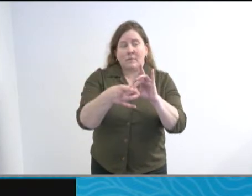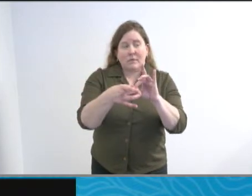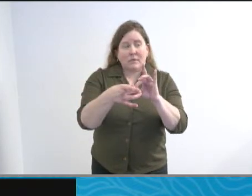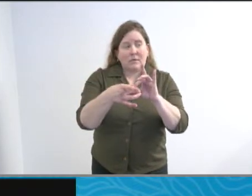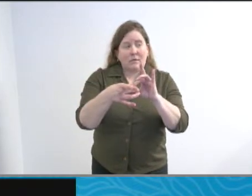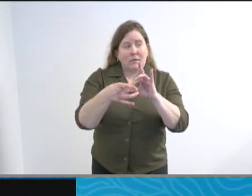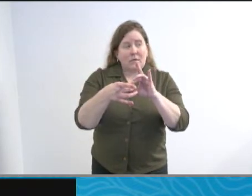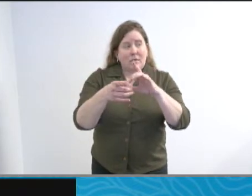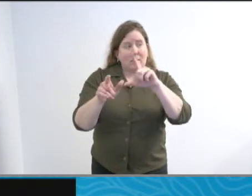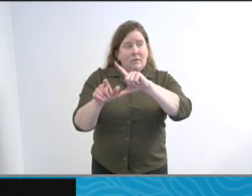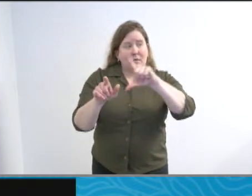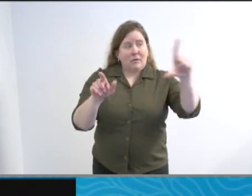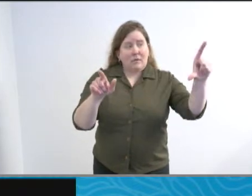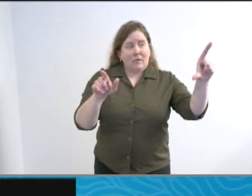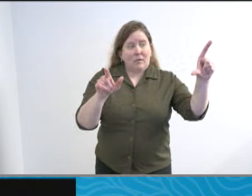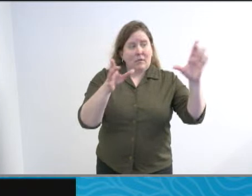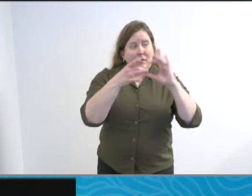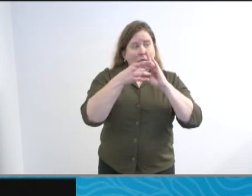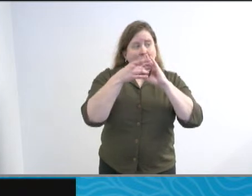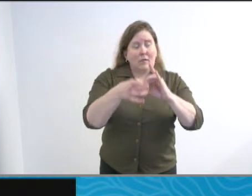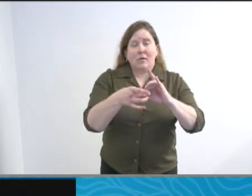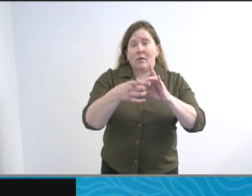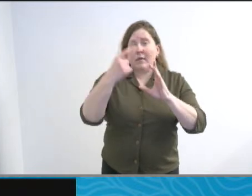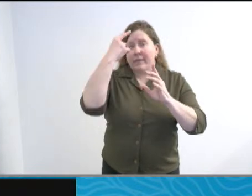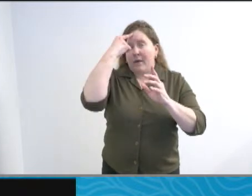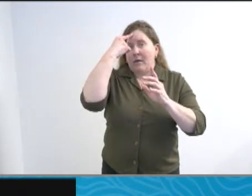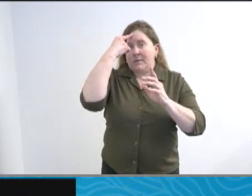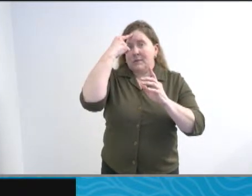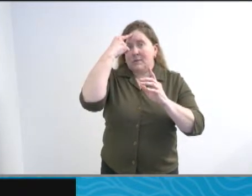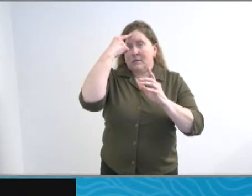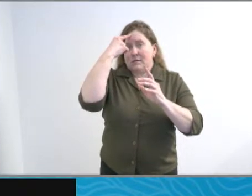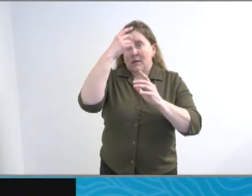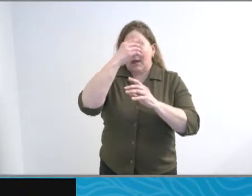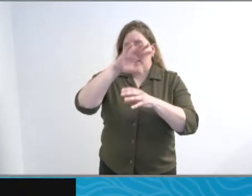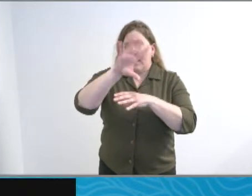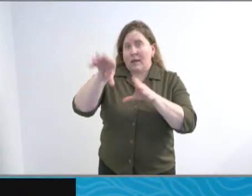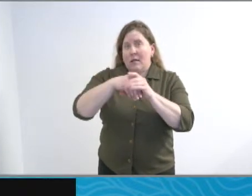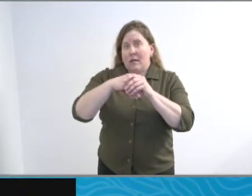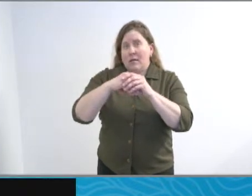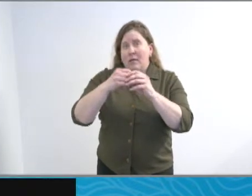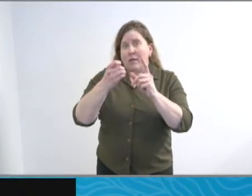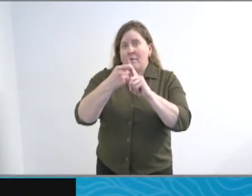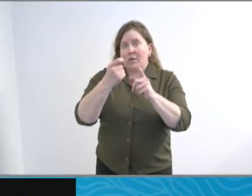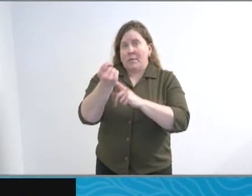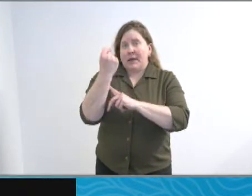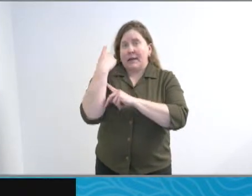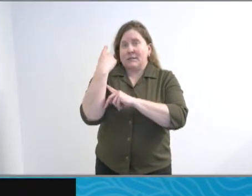it all aligns with the thoughts and engagement from last year and this year, so when we talk